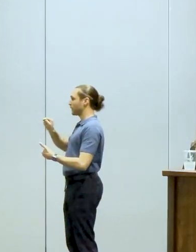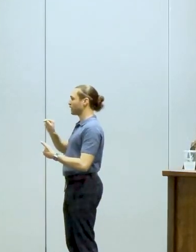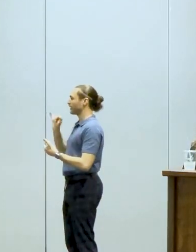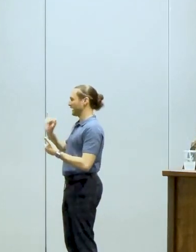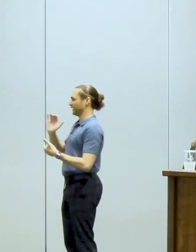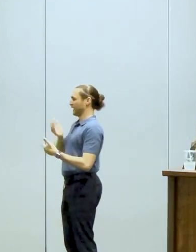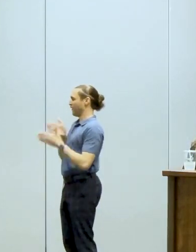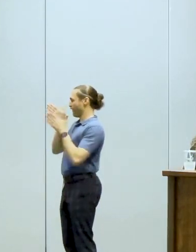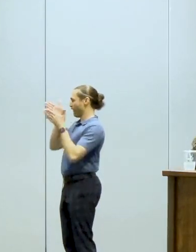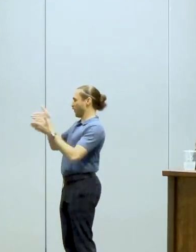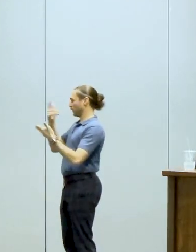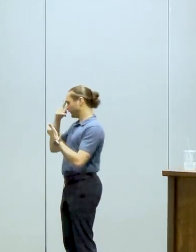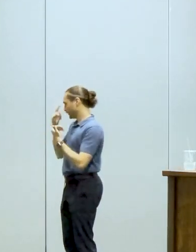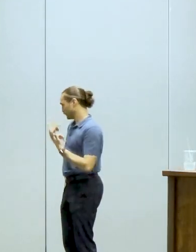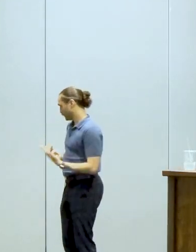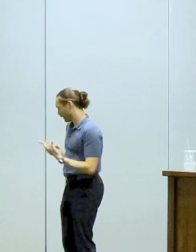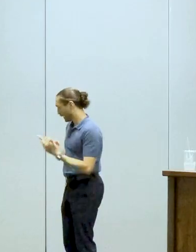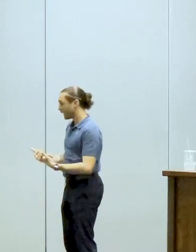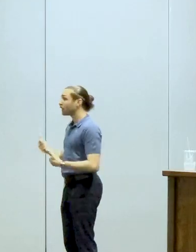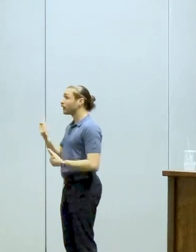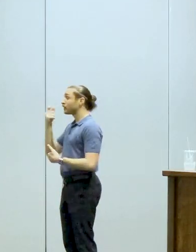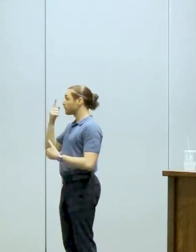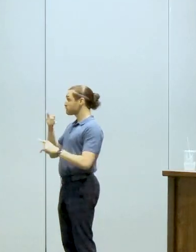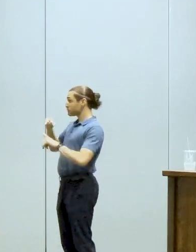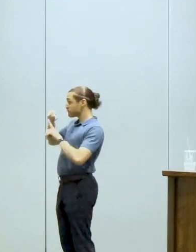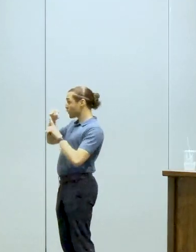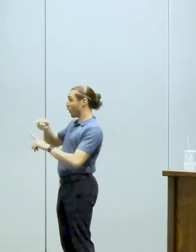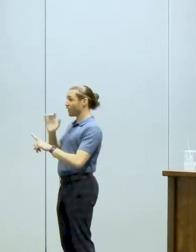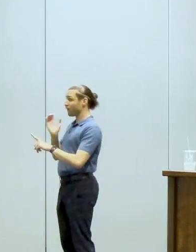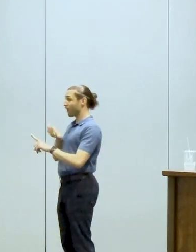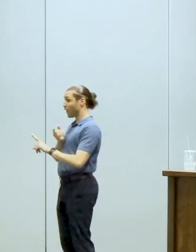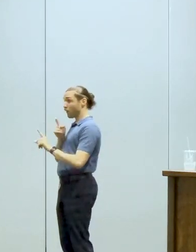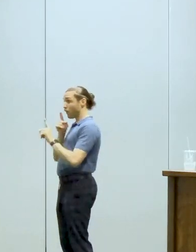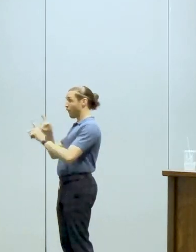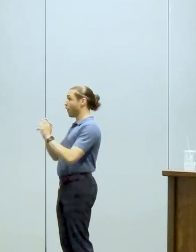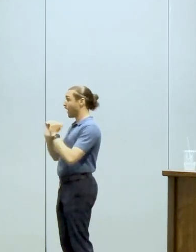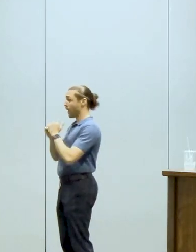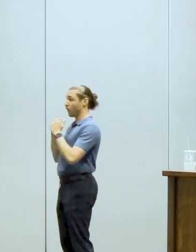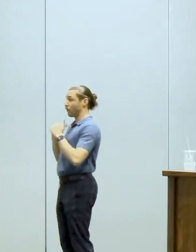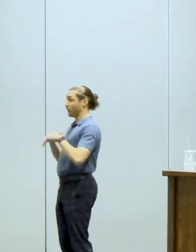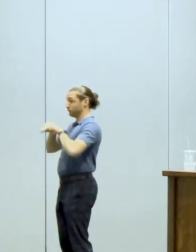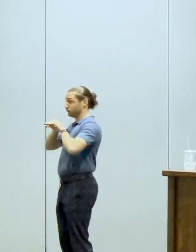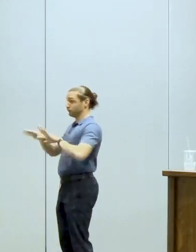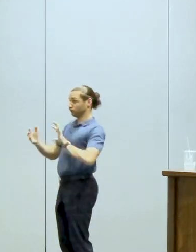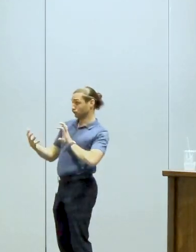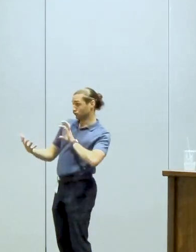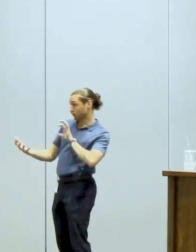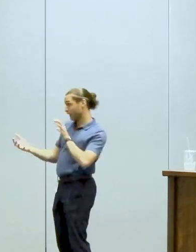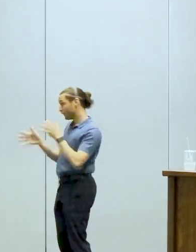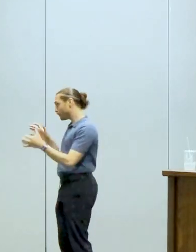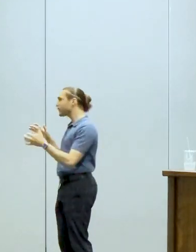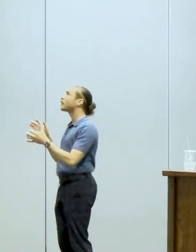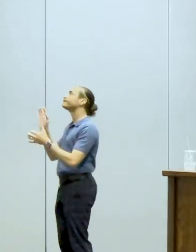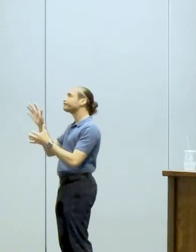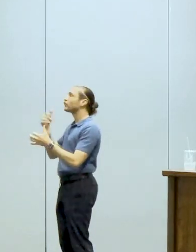transformation are AI prompts, and when I say transformation, I mean the digital transformation in higher education. So